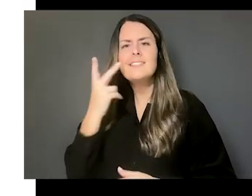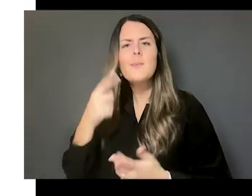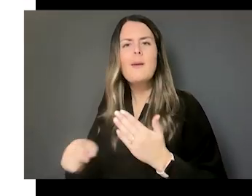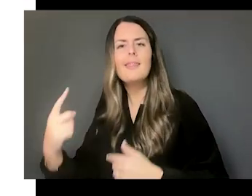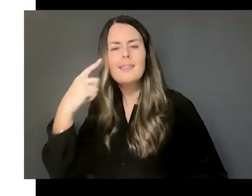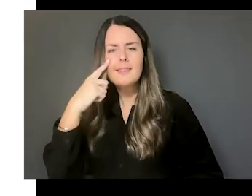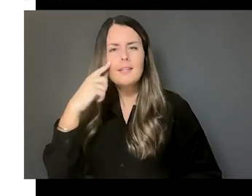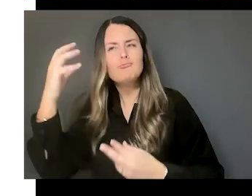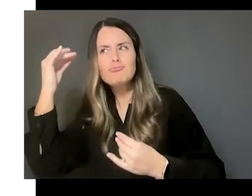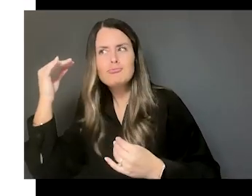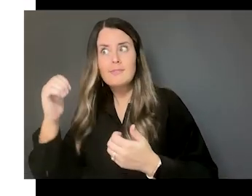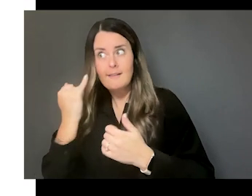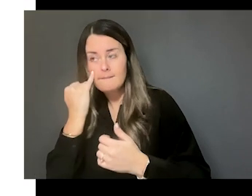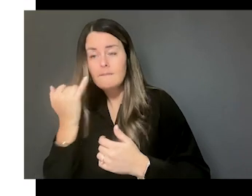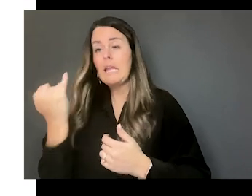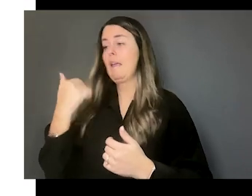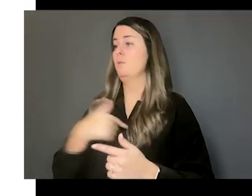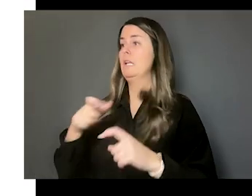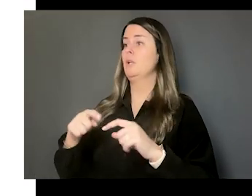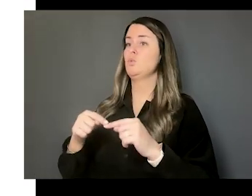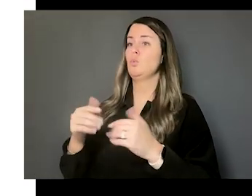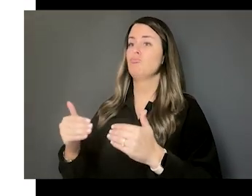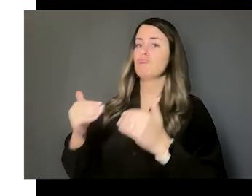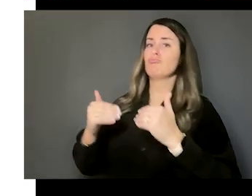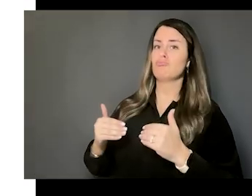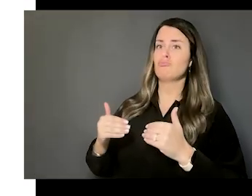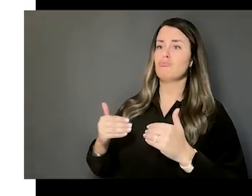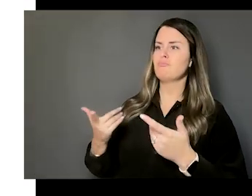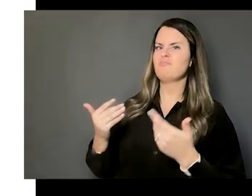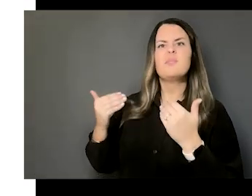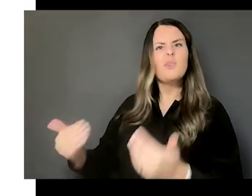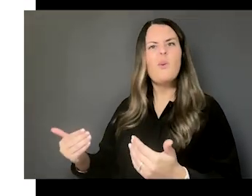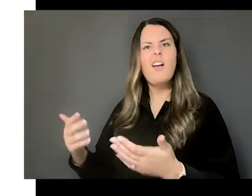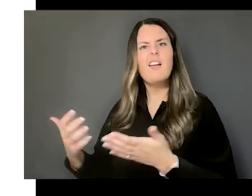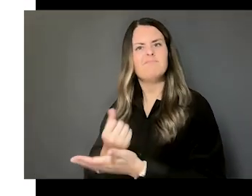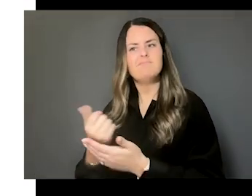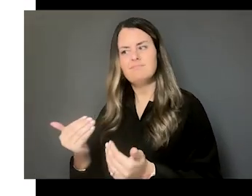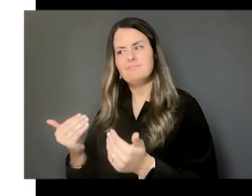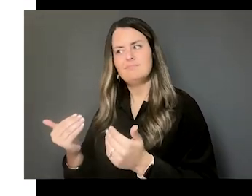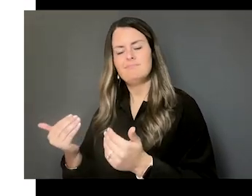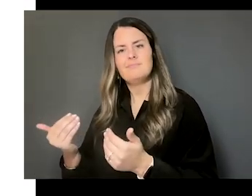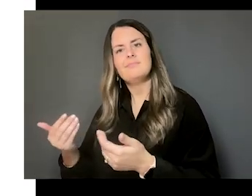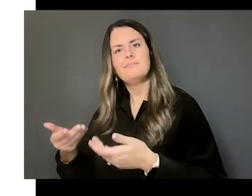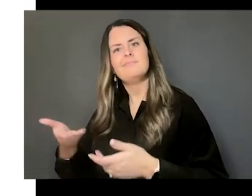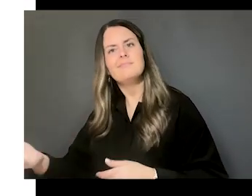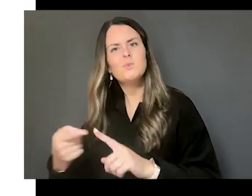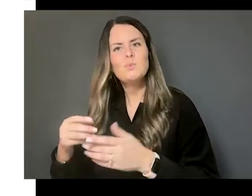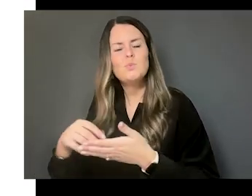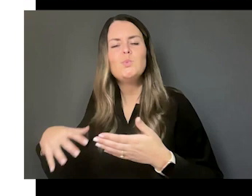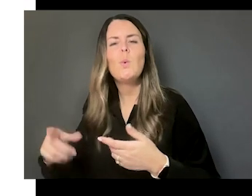If we need to scale it back before we can move further, let's go ahead and take a step back. So that way we can move five steps forward.